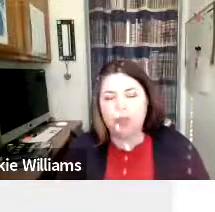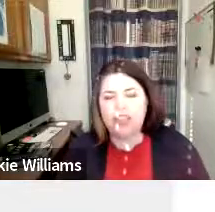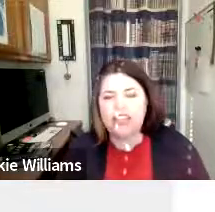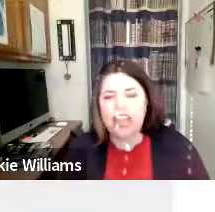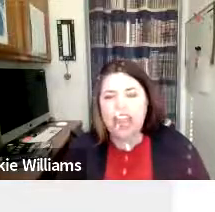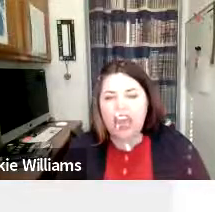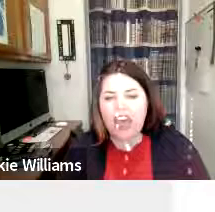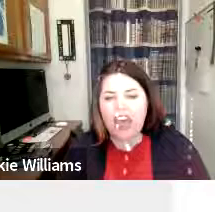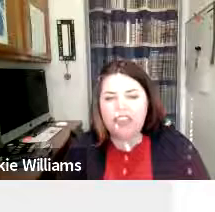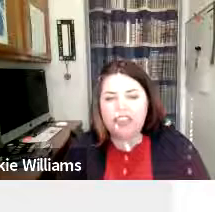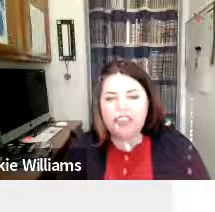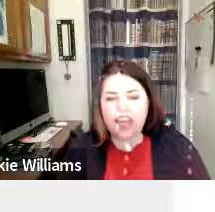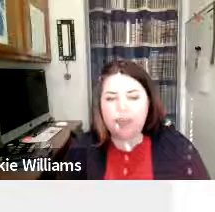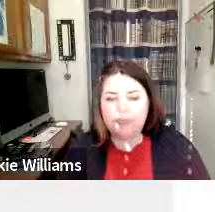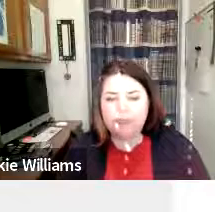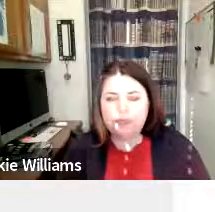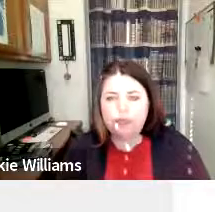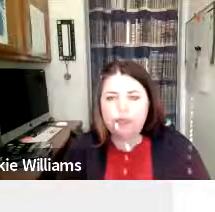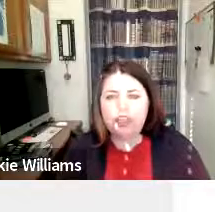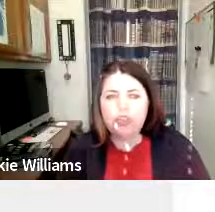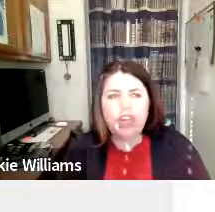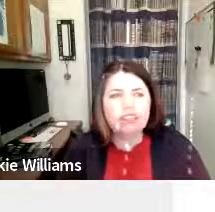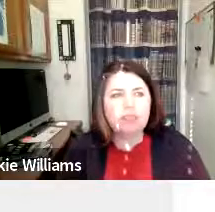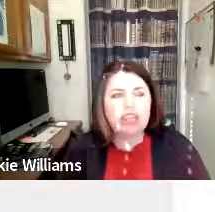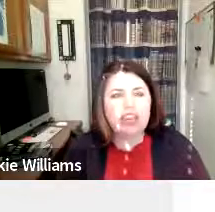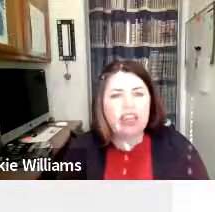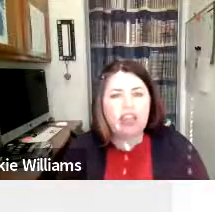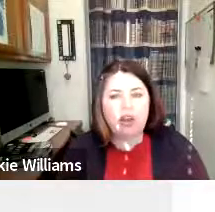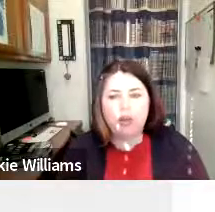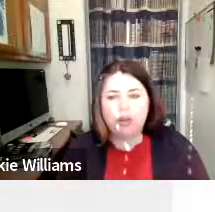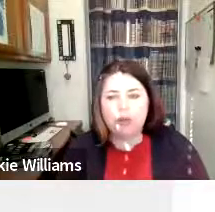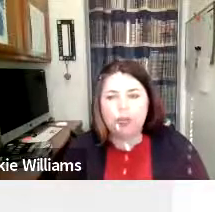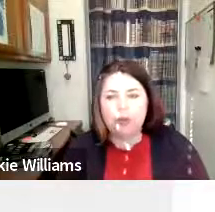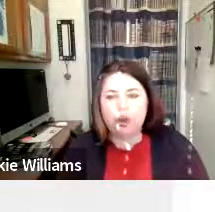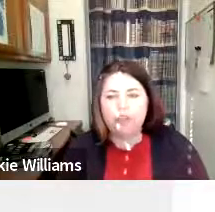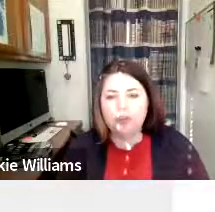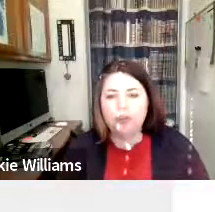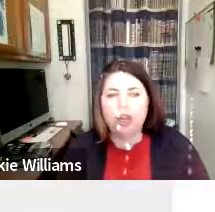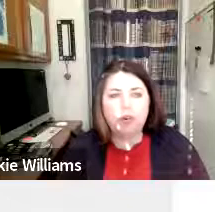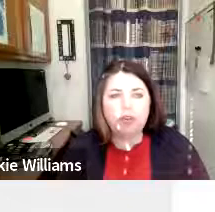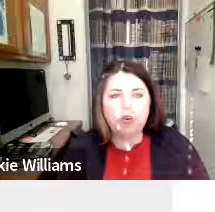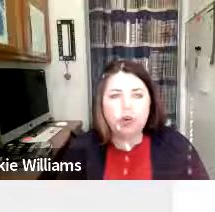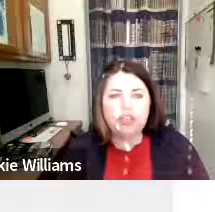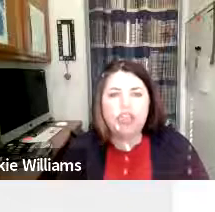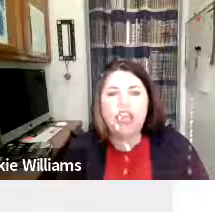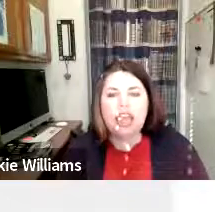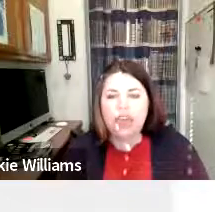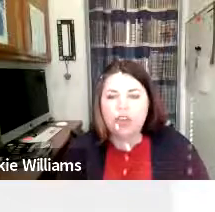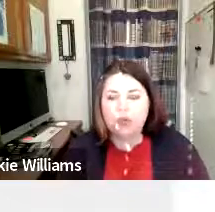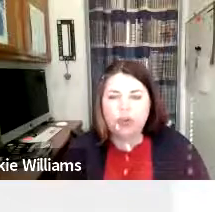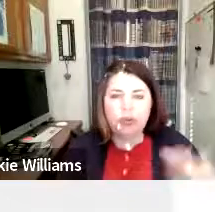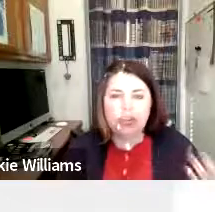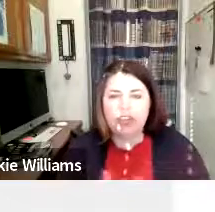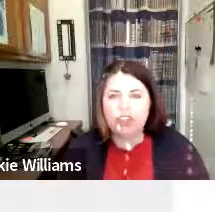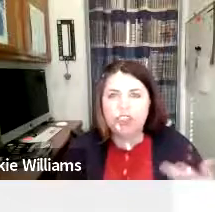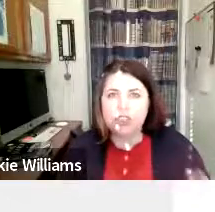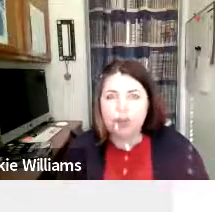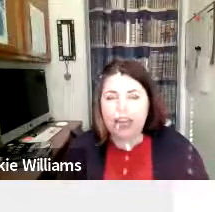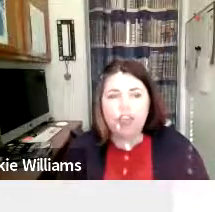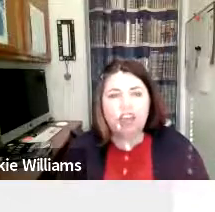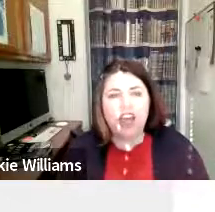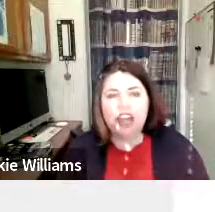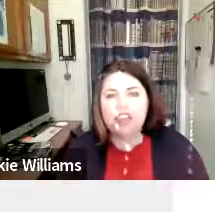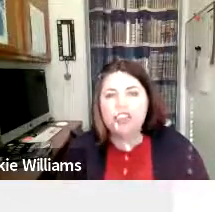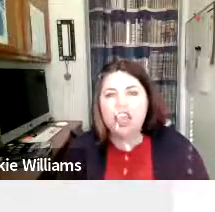topics. And so that is something that will be part of the program going forward. And whenever we have each new batch of hires,